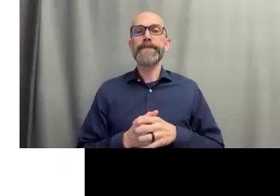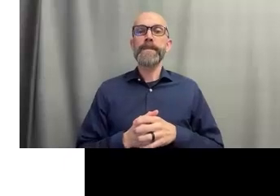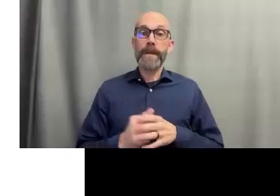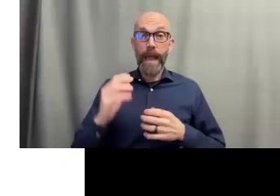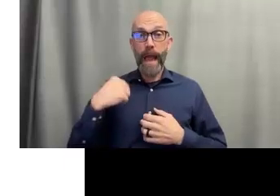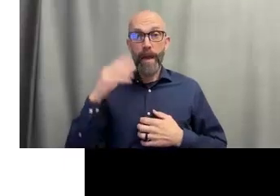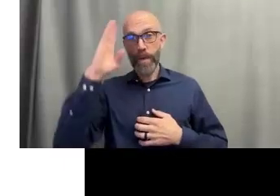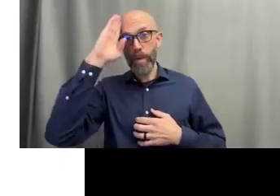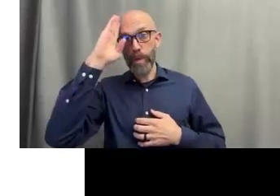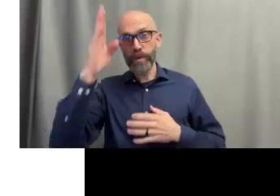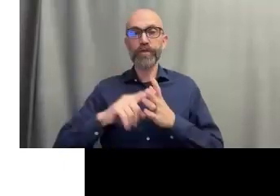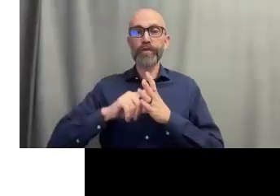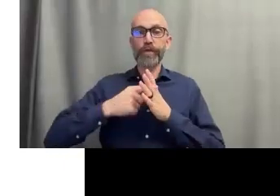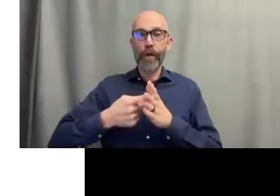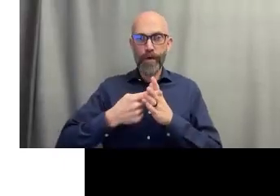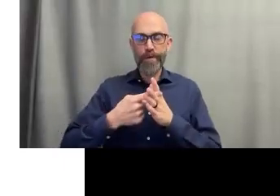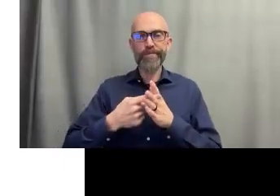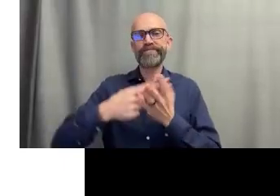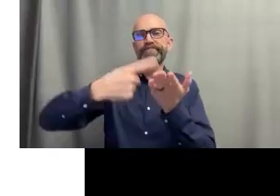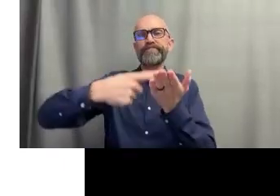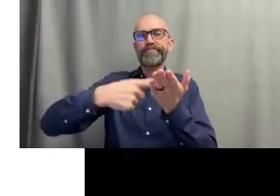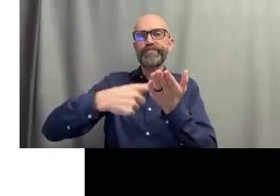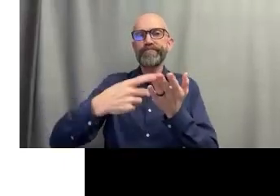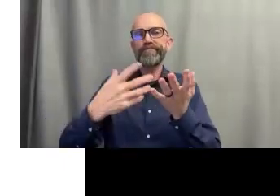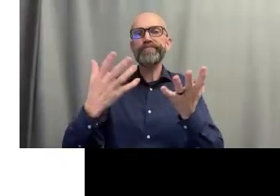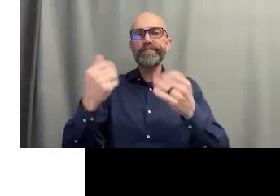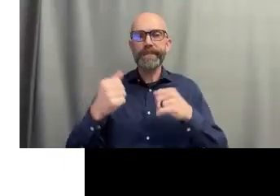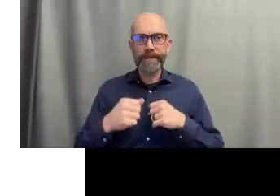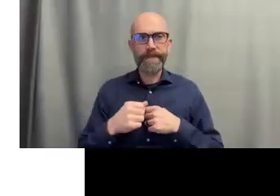covering just places that we recommend.